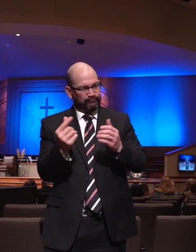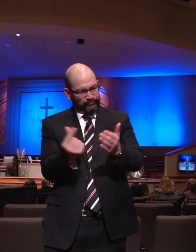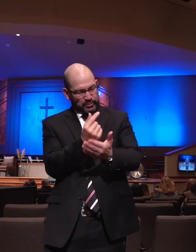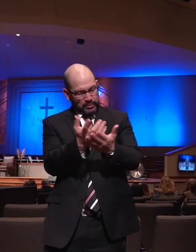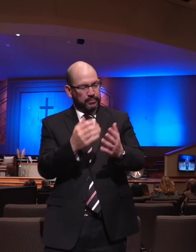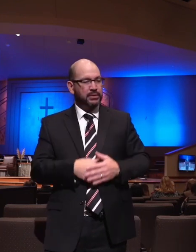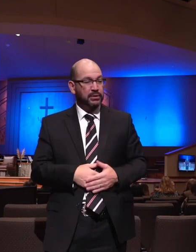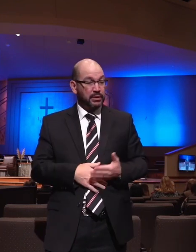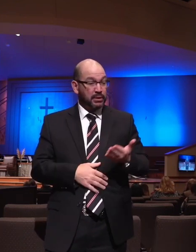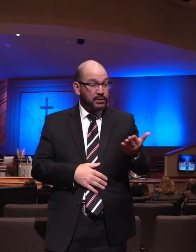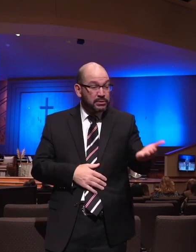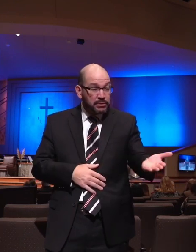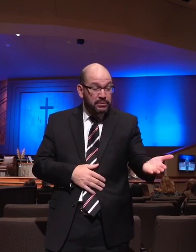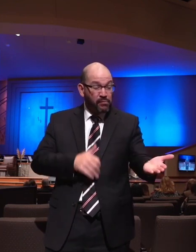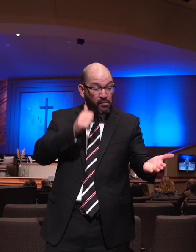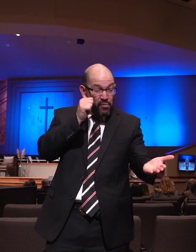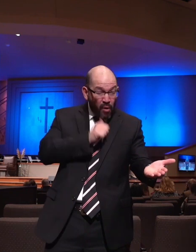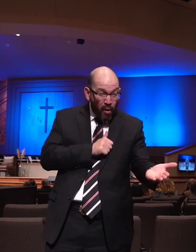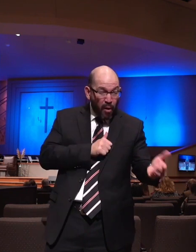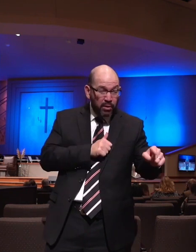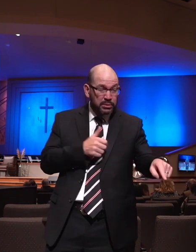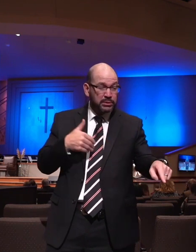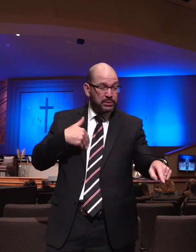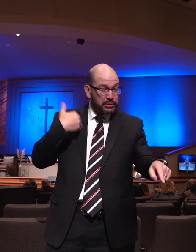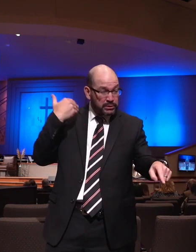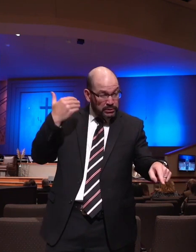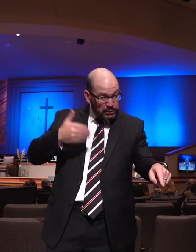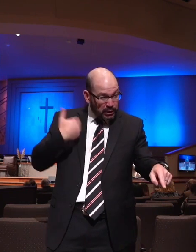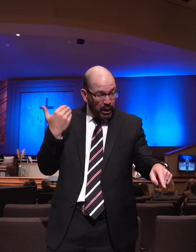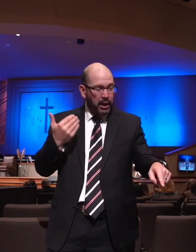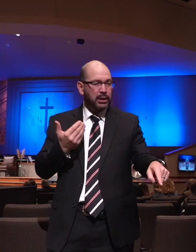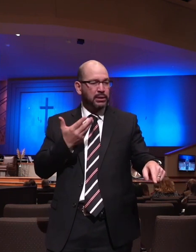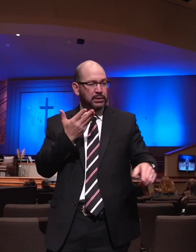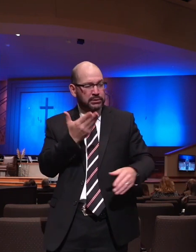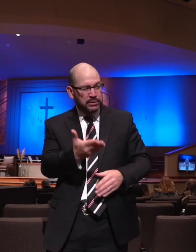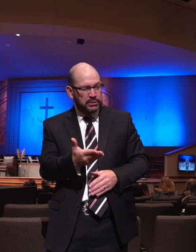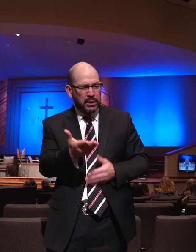she's a Jew now I want to tell you this right now as